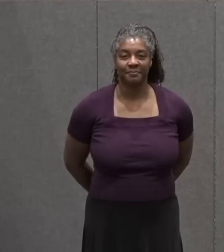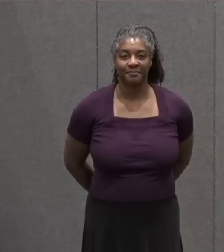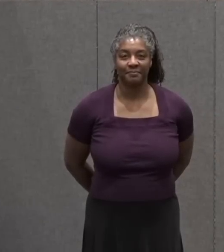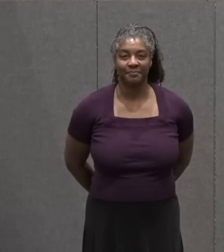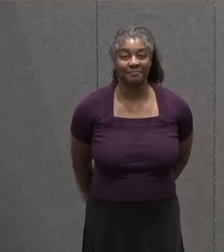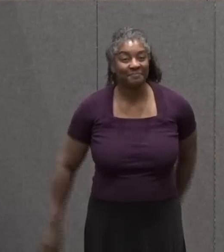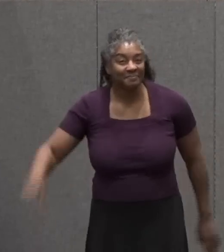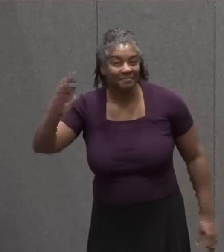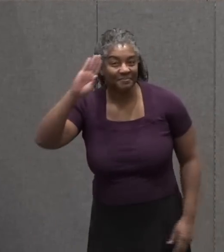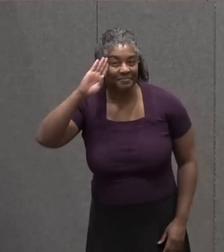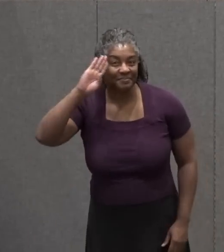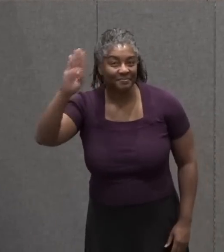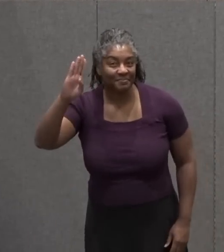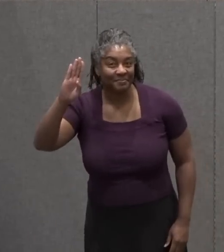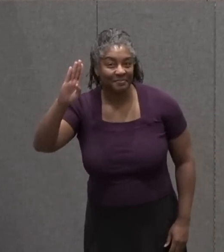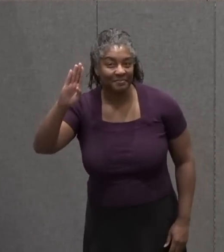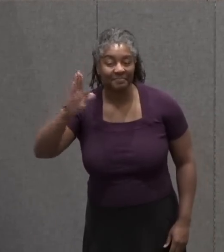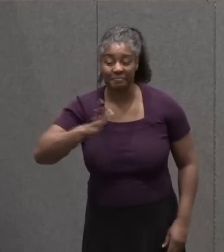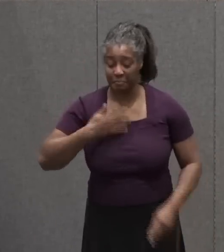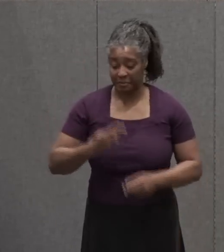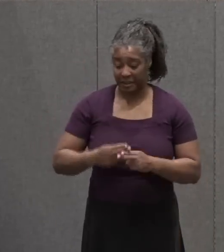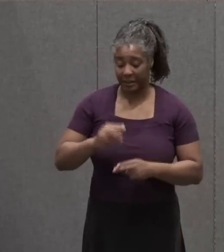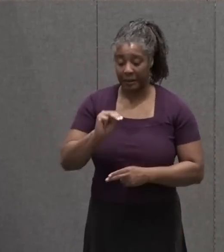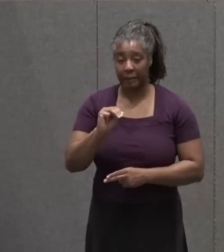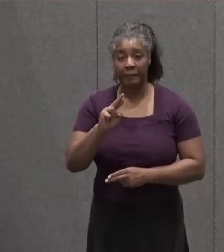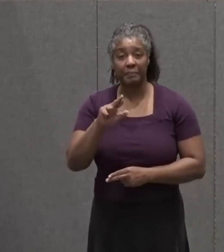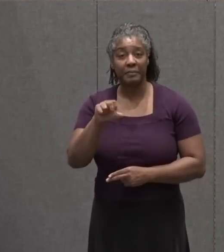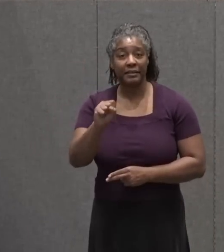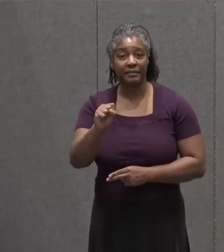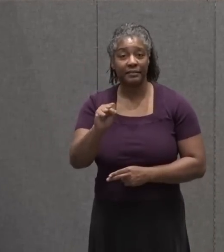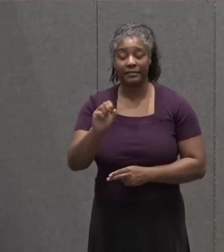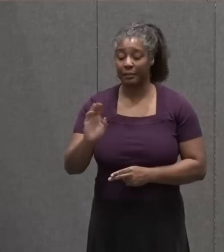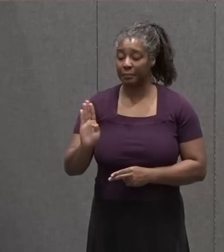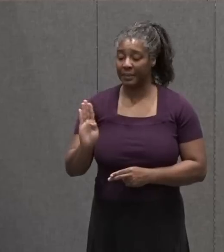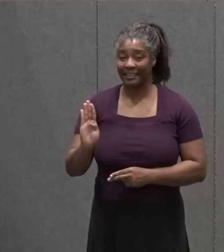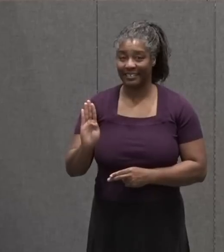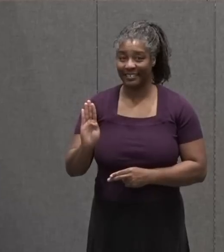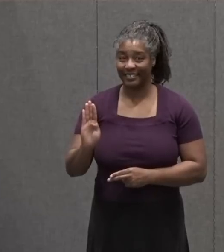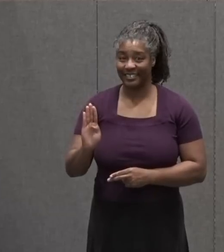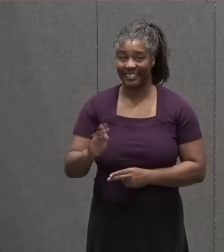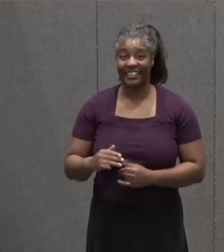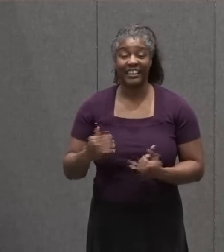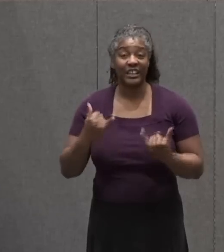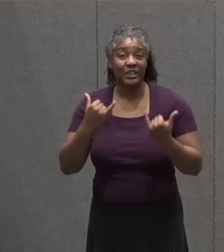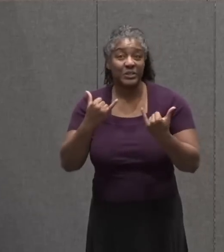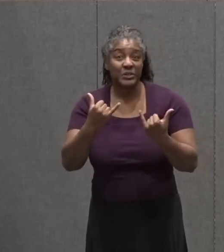Hi, I'm Mrs. B and today we are going to work out our brains.